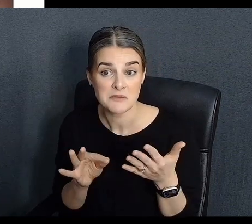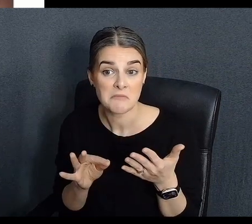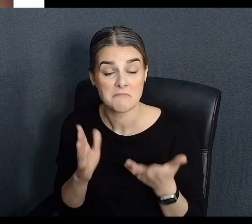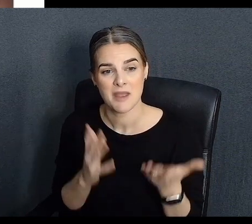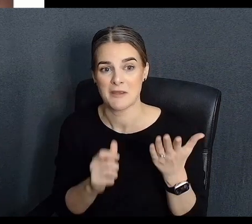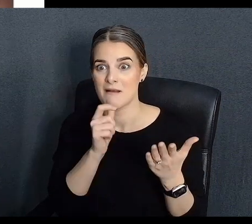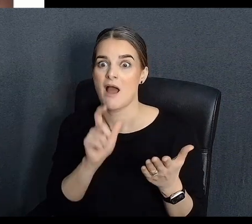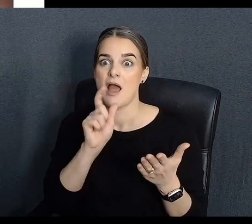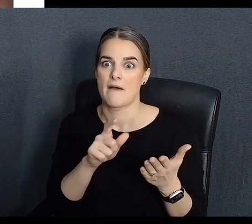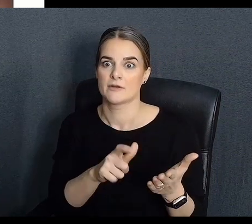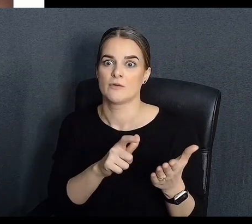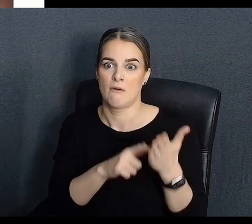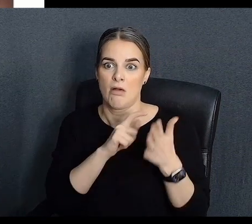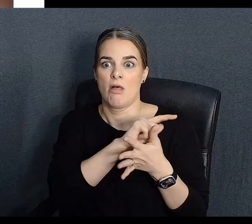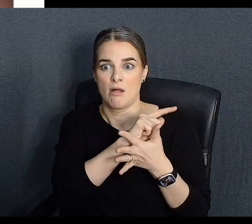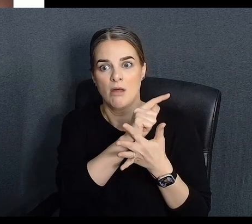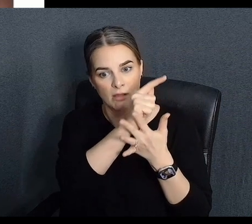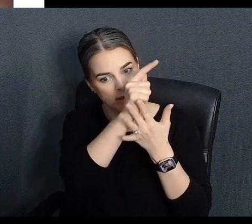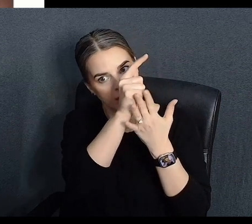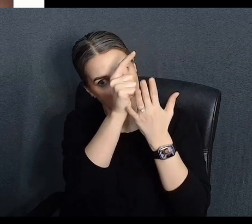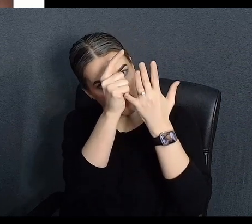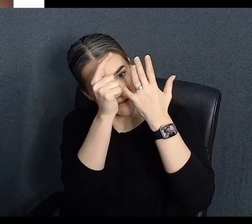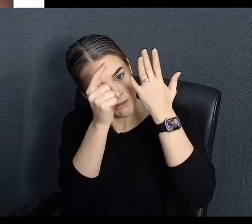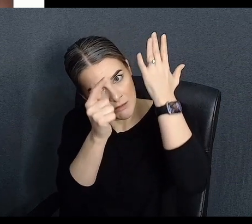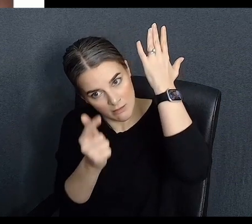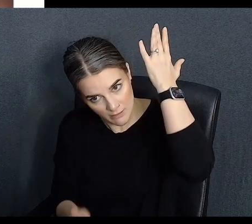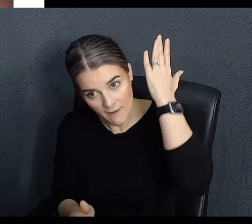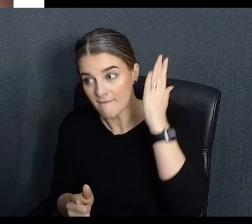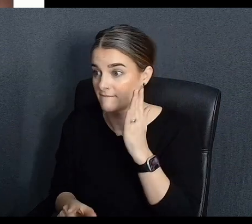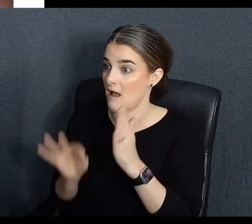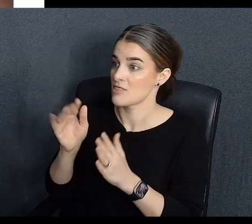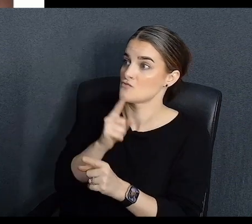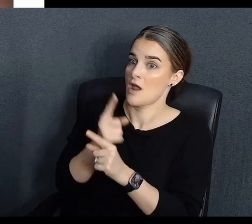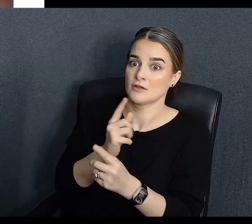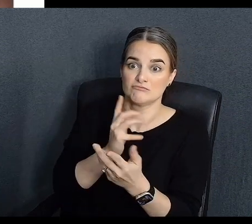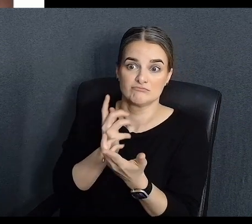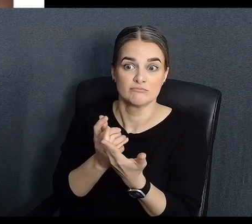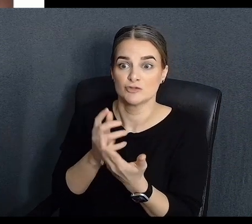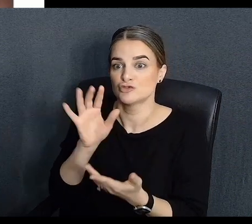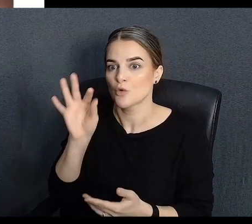those bells and whistles to find the right choice. But when we're talking about the evaluations, we're going to be looking at that